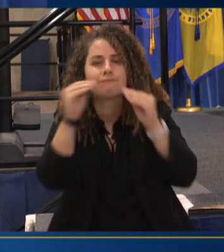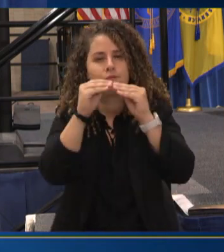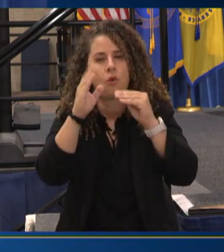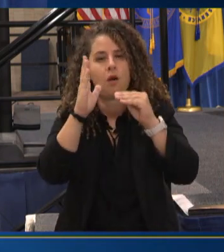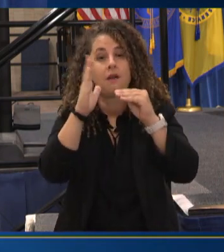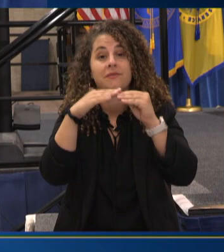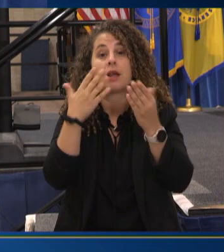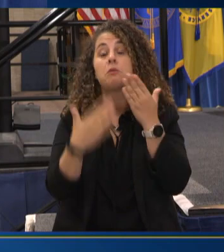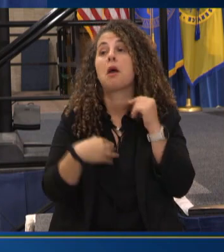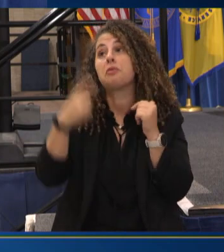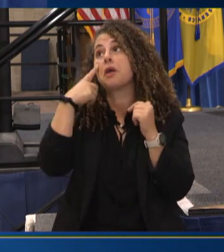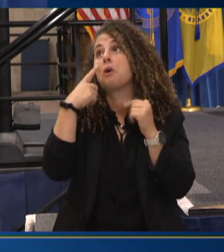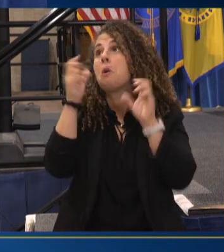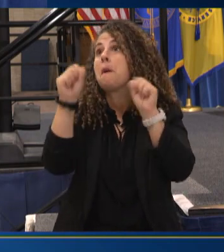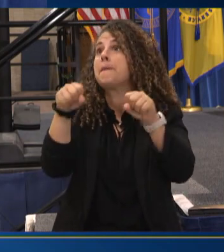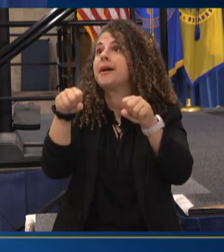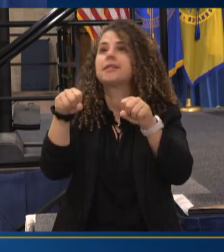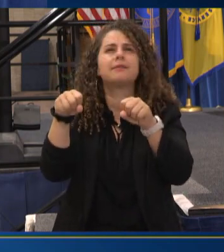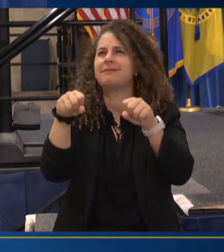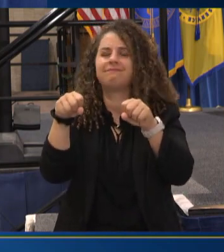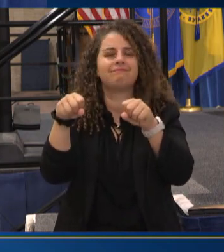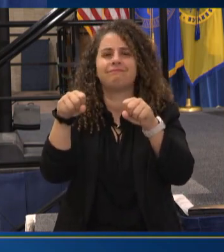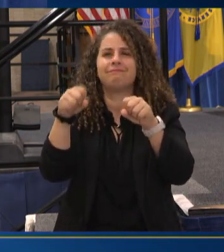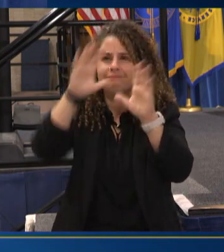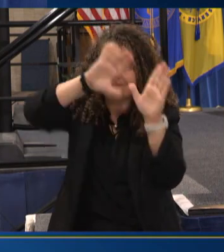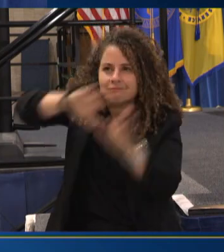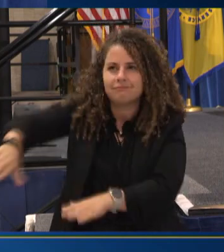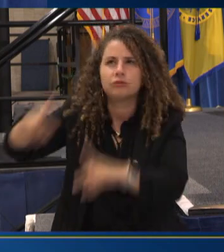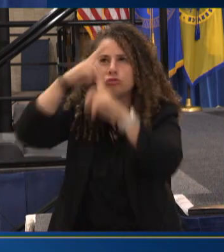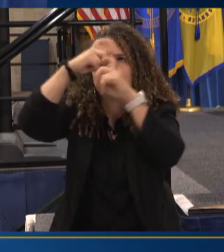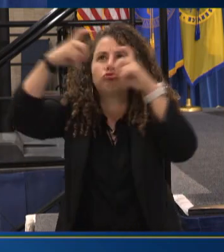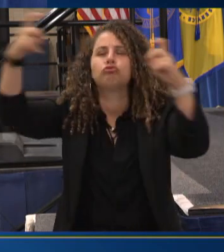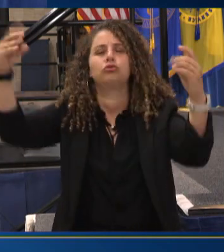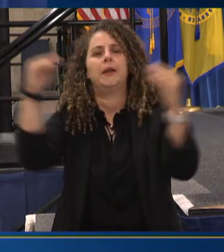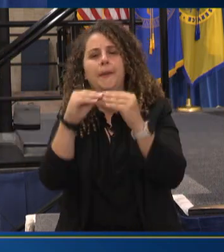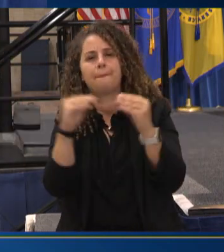might think is possible, to dream a little bit bigger than perhaps what our current